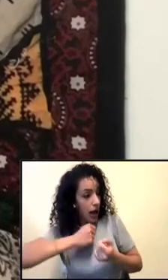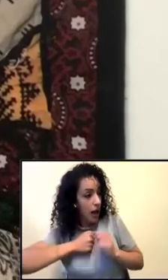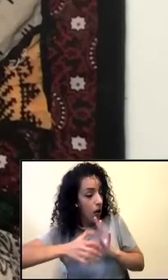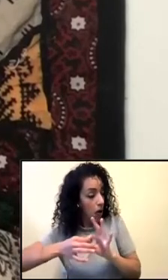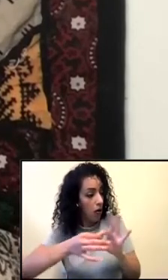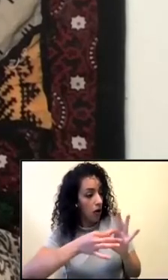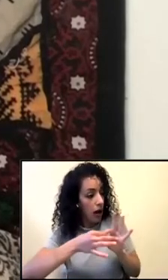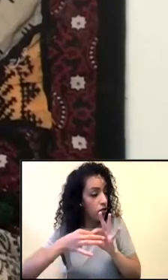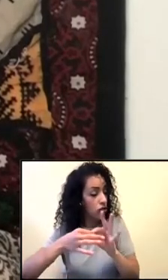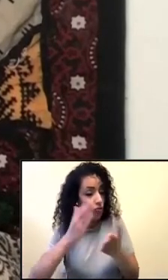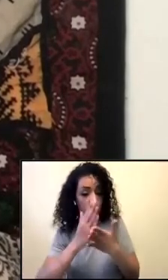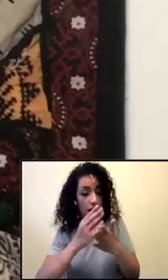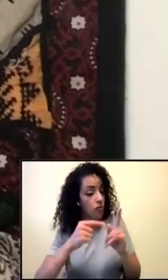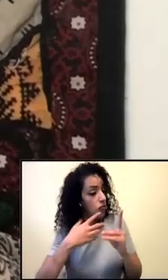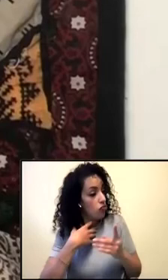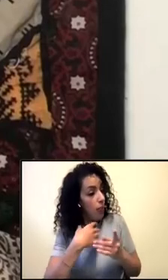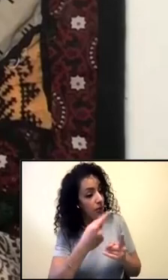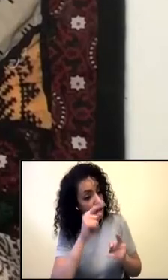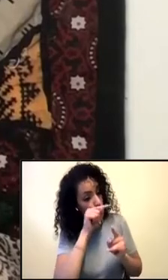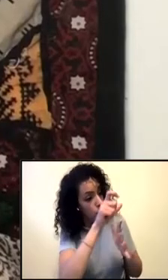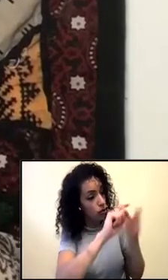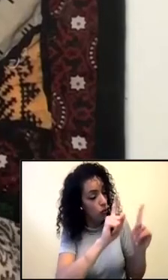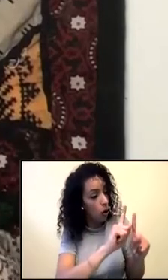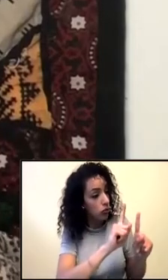is representative of what you're doing, and iIhaven't seen it there." So they kind of you